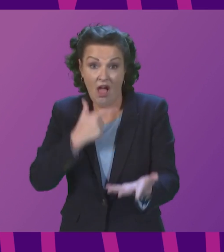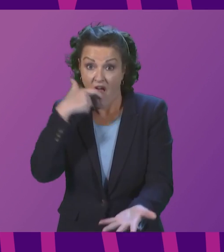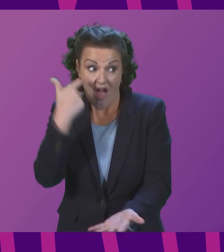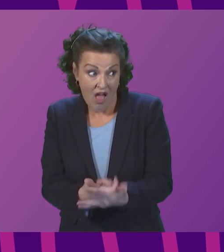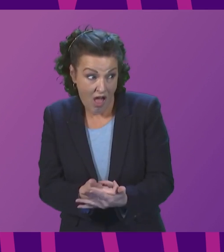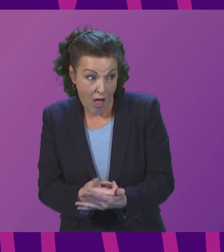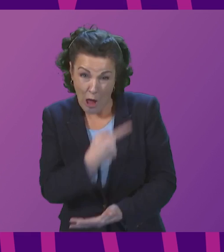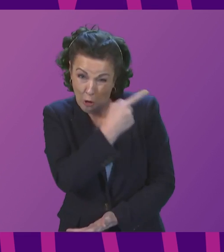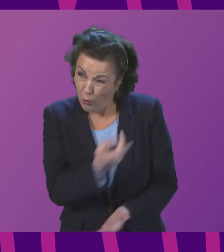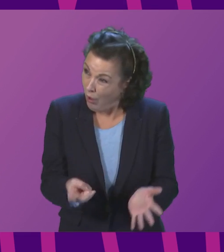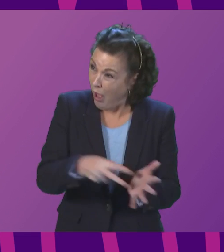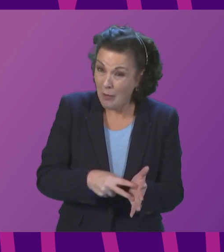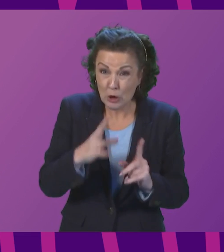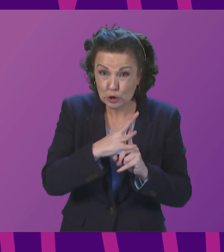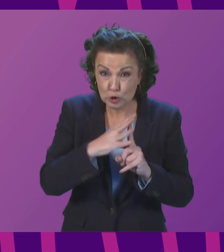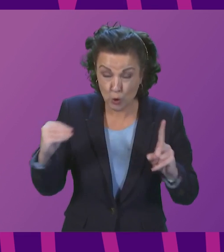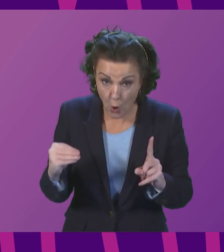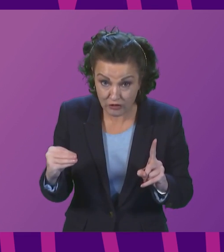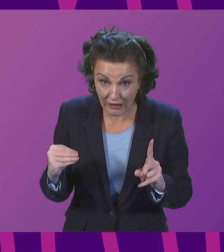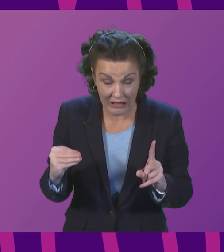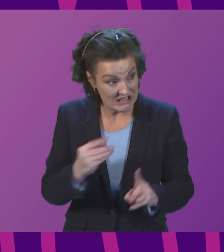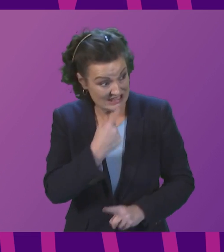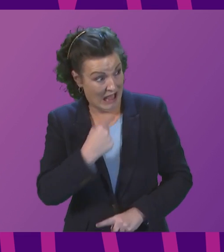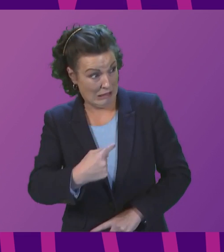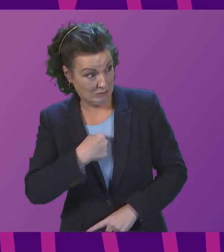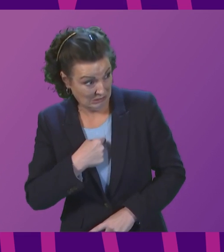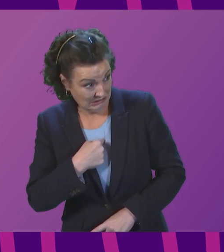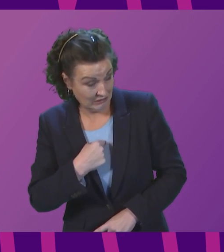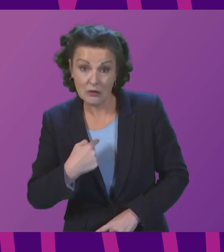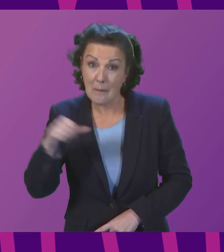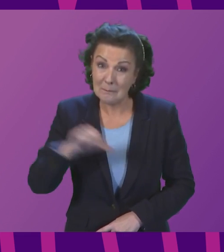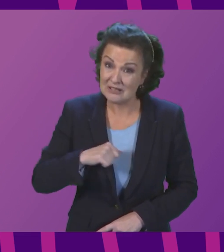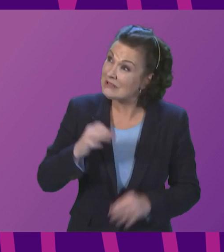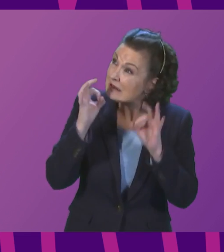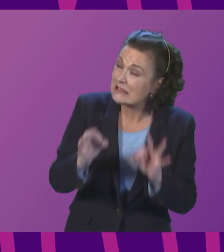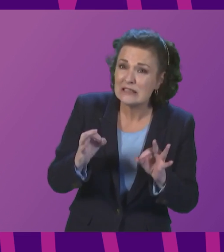Clearly, they were not listening to the questioning by their leader at an earlier stage.